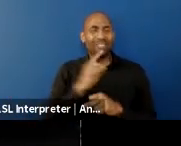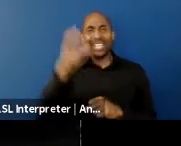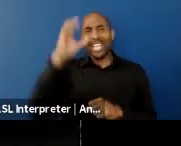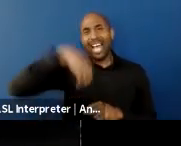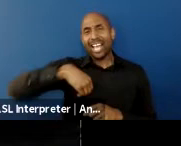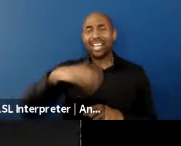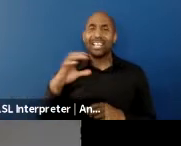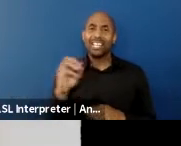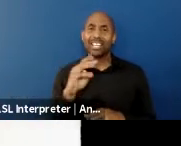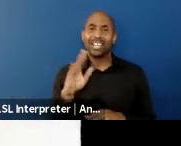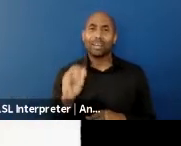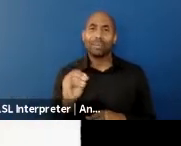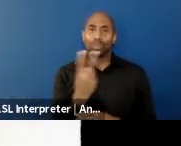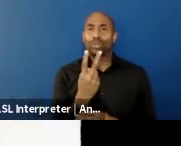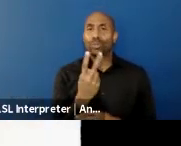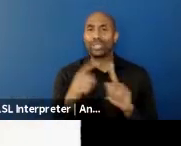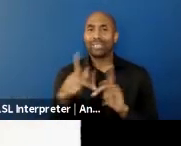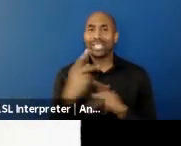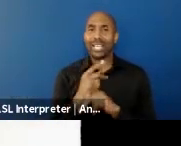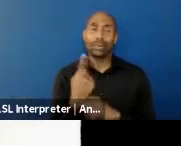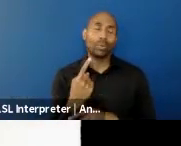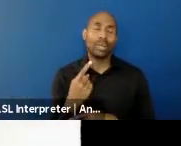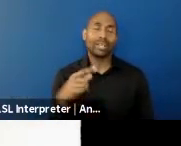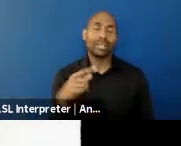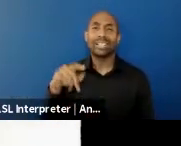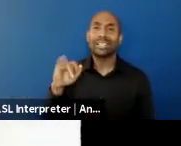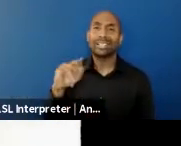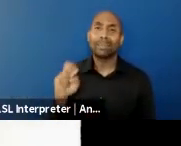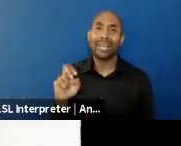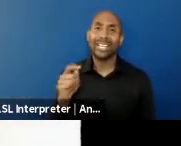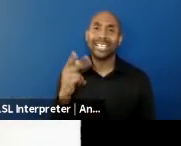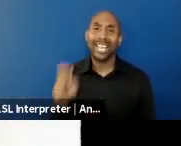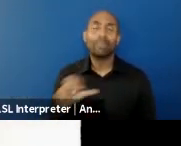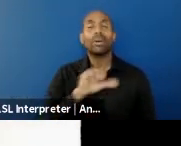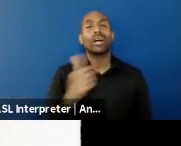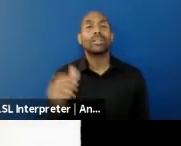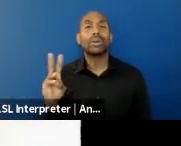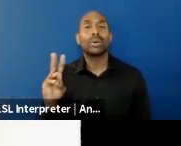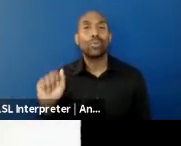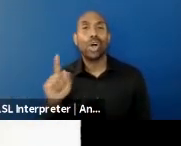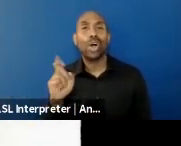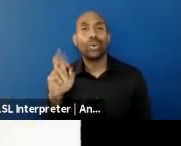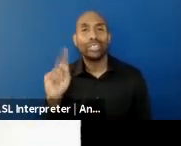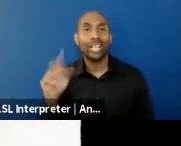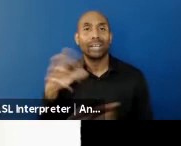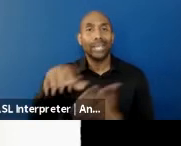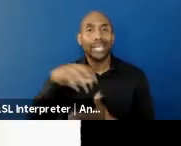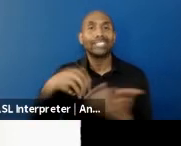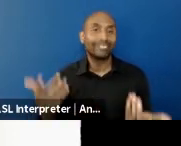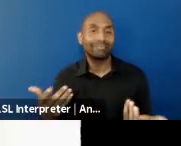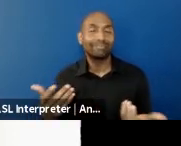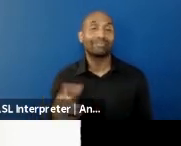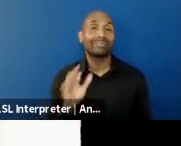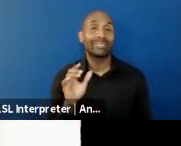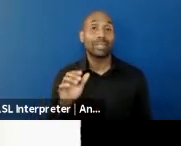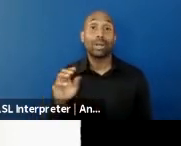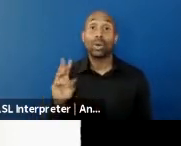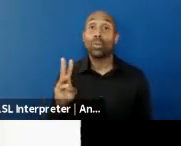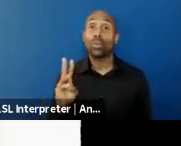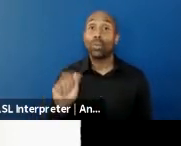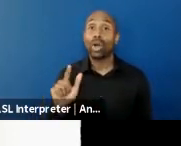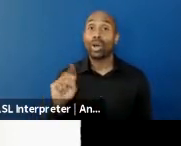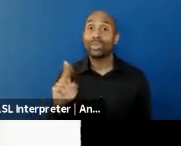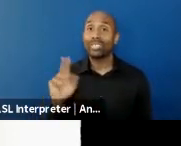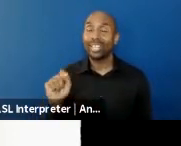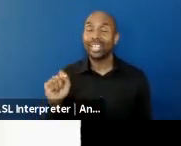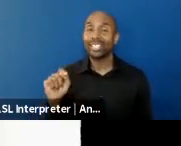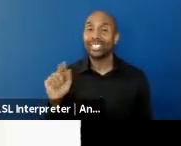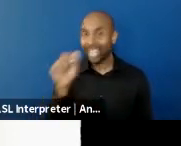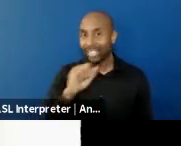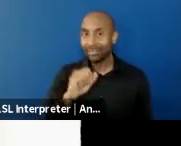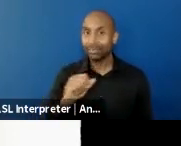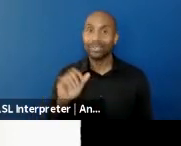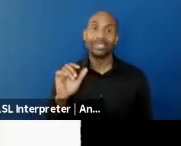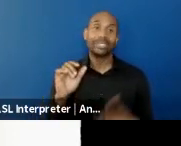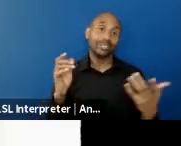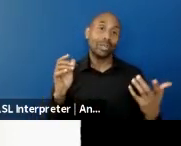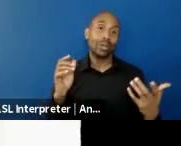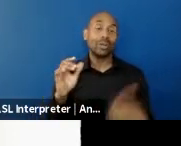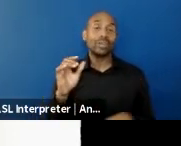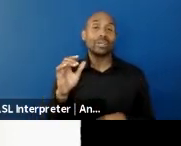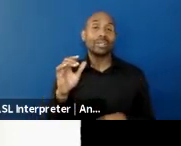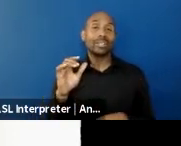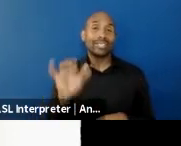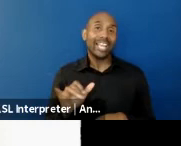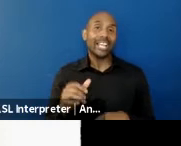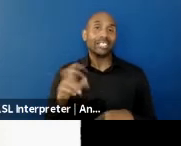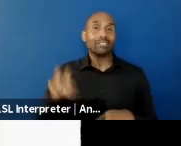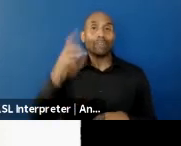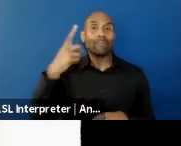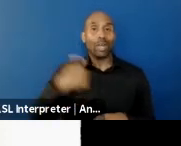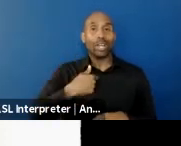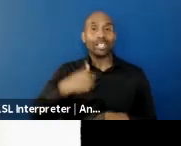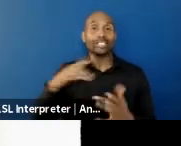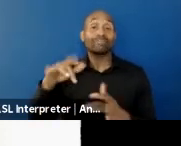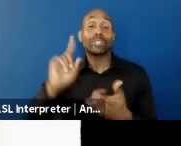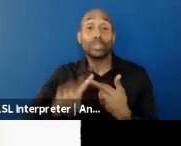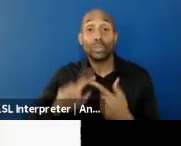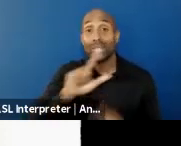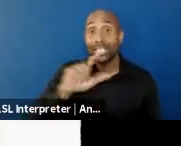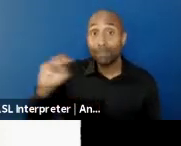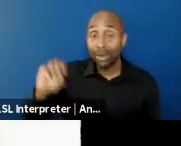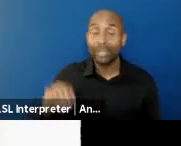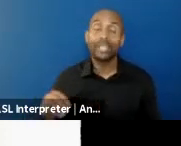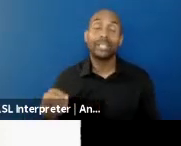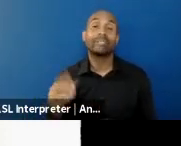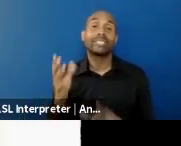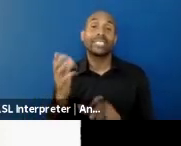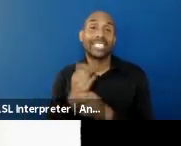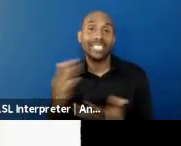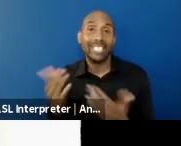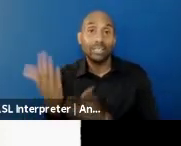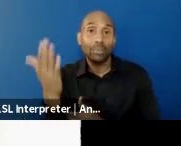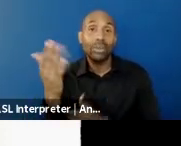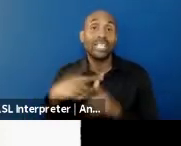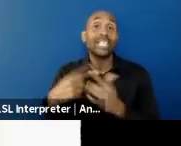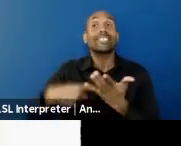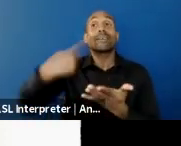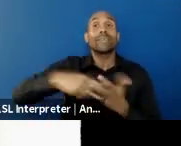It was